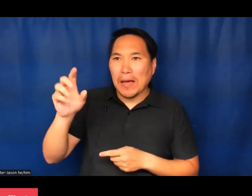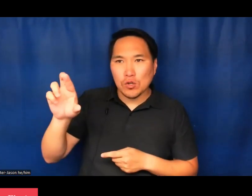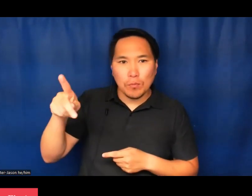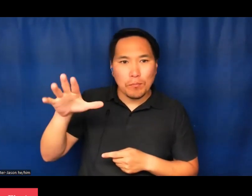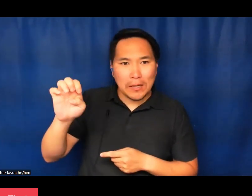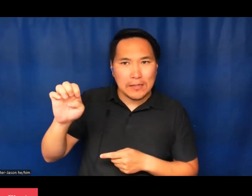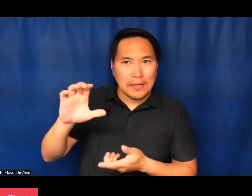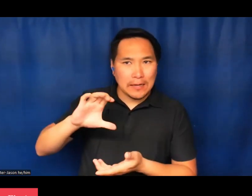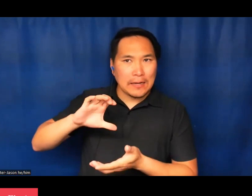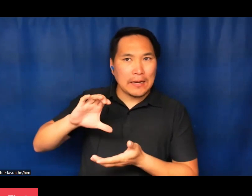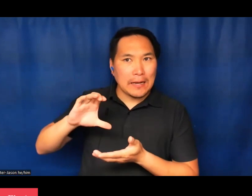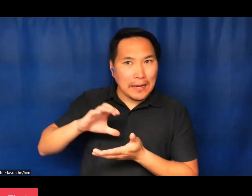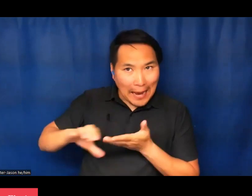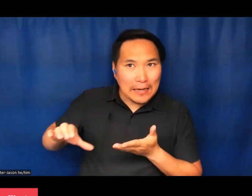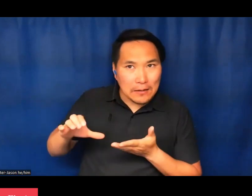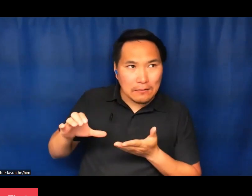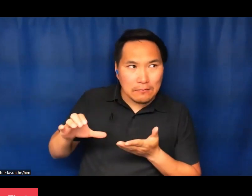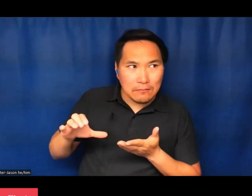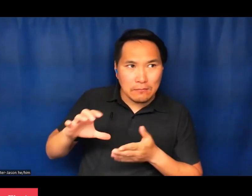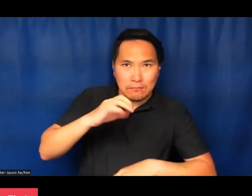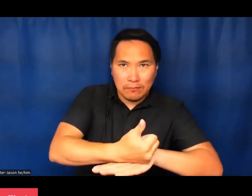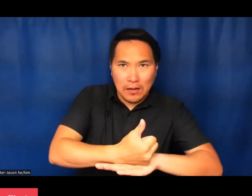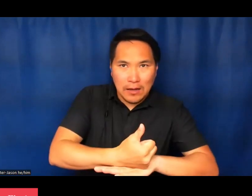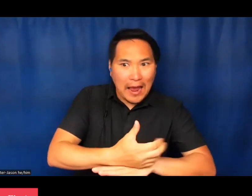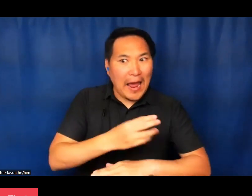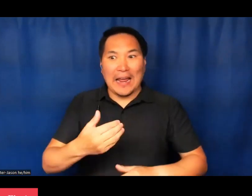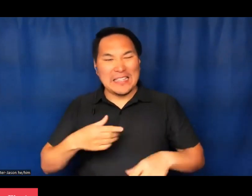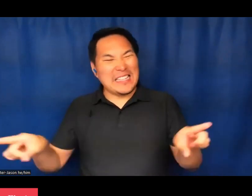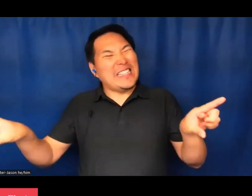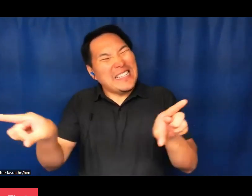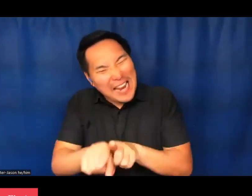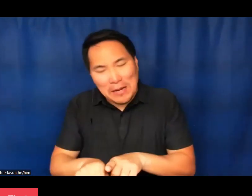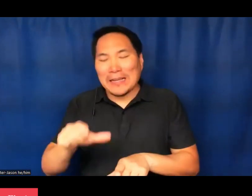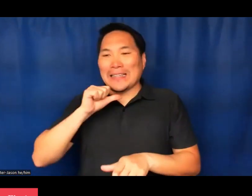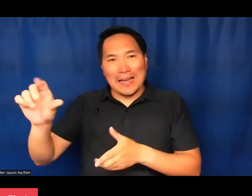subject to the exact same non-discrimination law that was issued with masterpiece cake